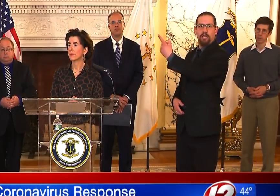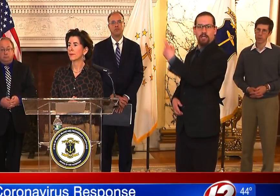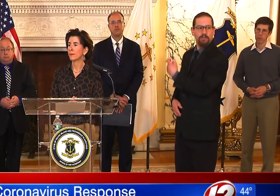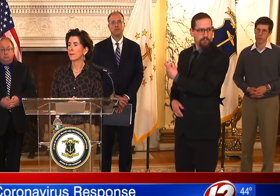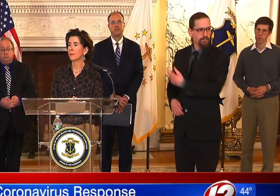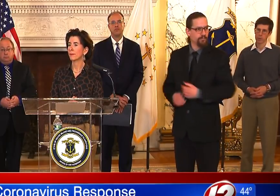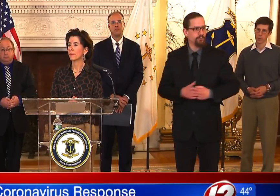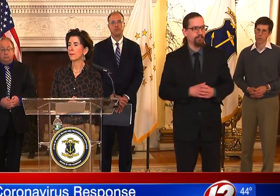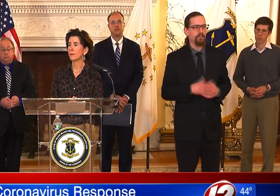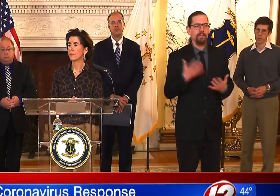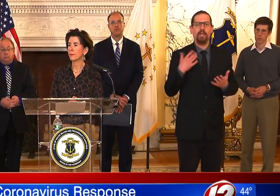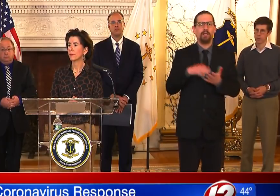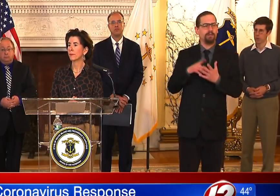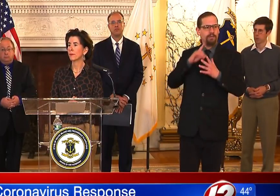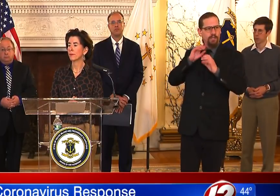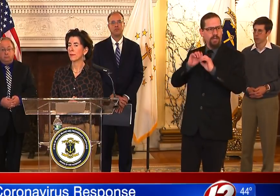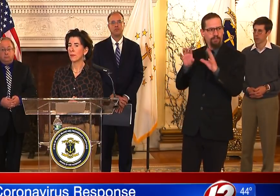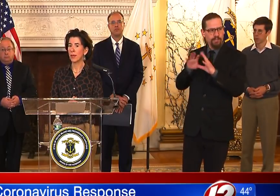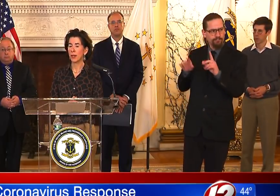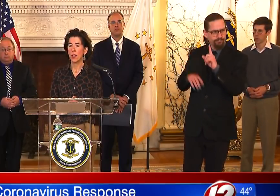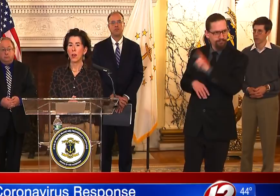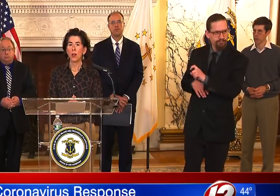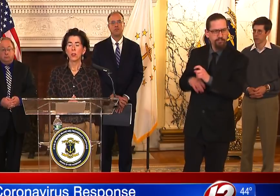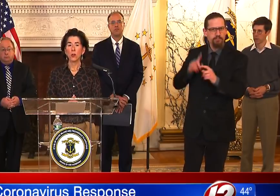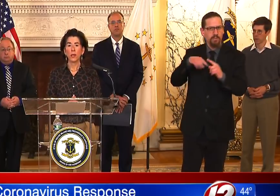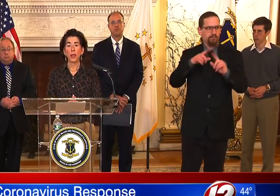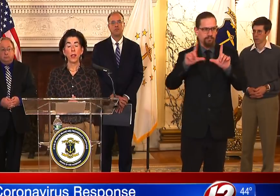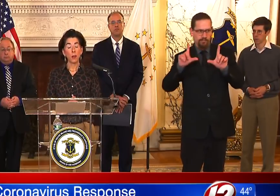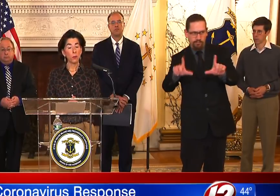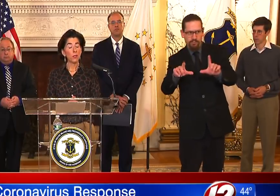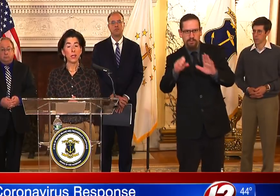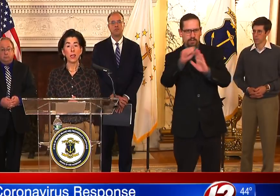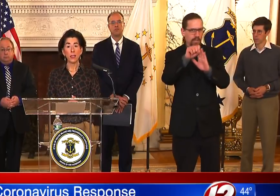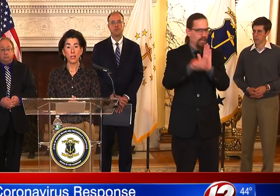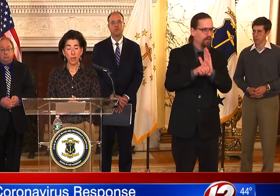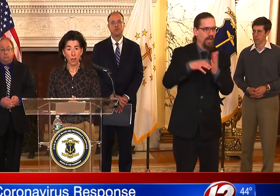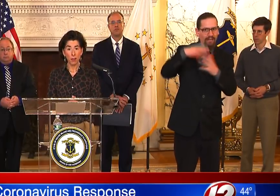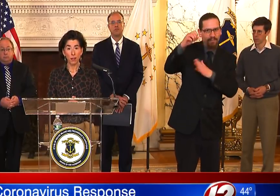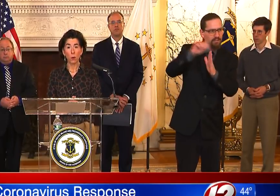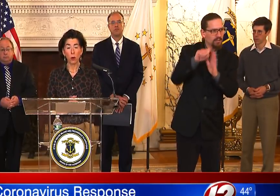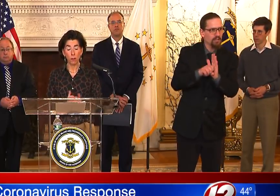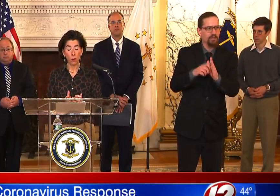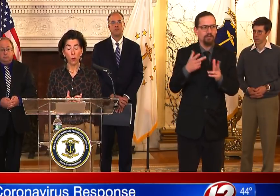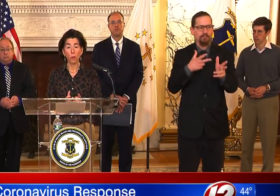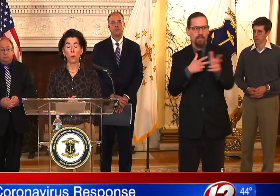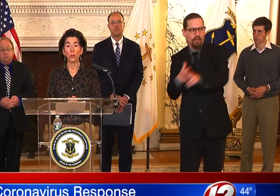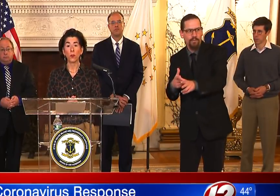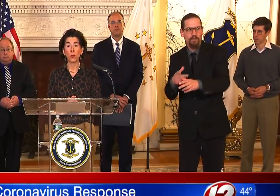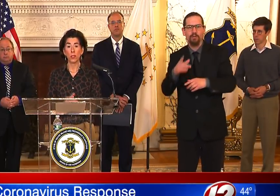POLICY ON PLATE AT HOME CHECKS WERE OUT OF STATORS IN LIGHT OF GOVERNOR CUOMO TWEETING THAT RHODE ISLANDERS WILL NOT BE STOPPING NEW YORKERS AT THE